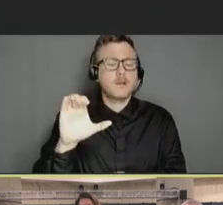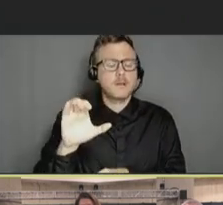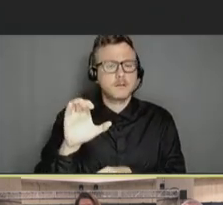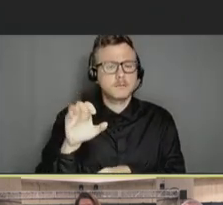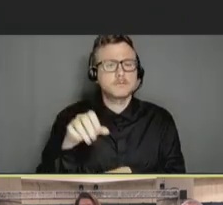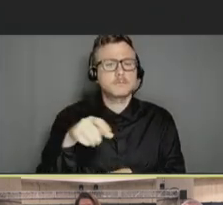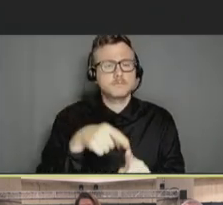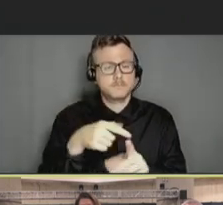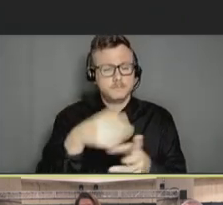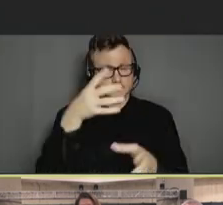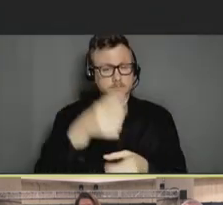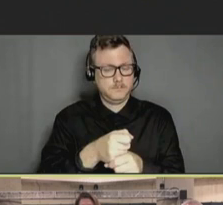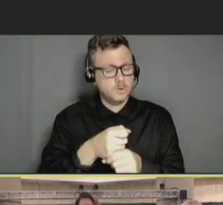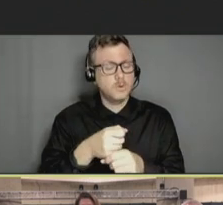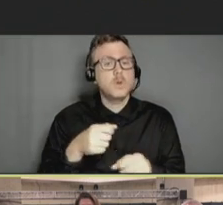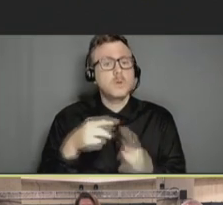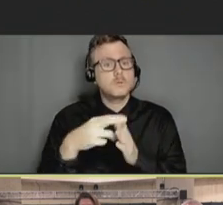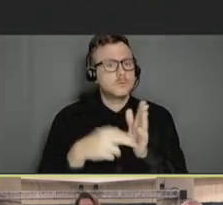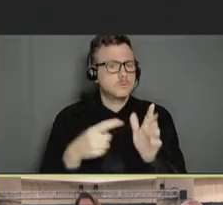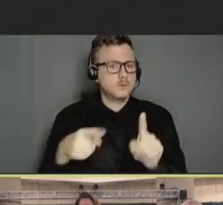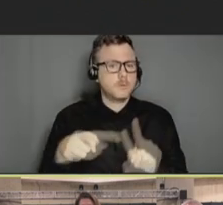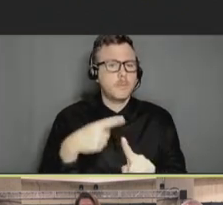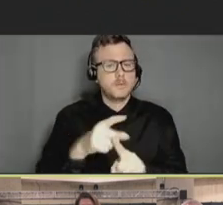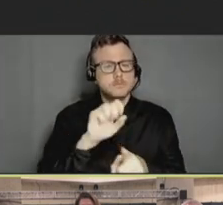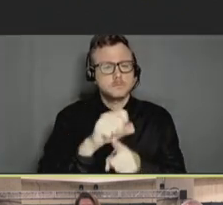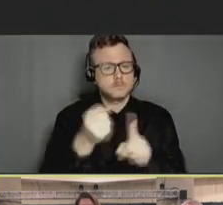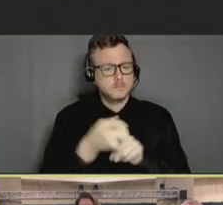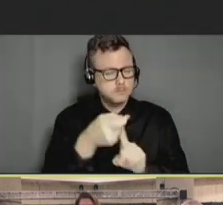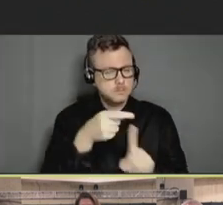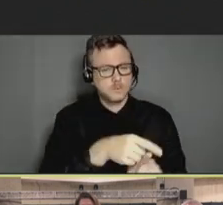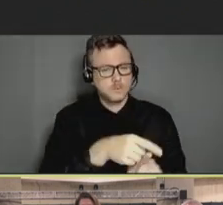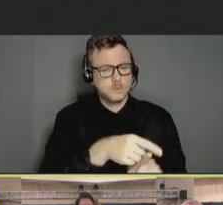FACA provides rules about the circumstances by which agencies or officers of the federal